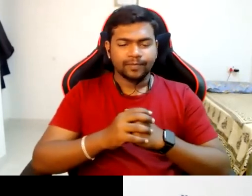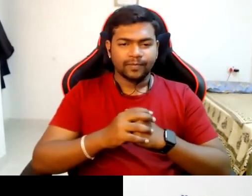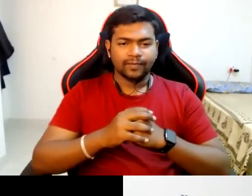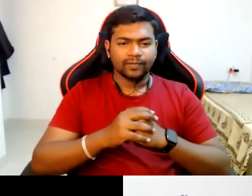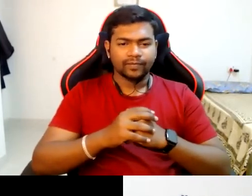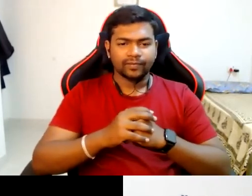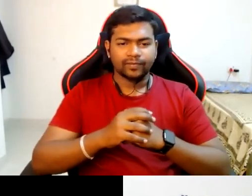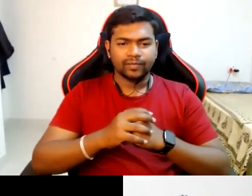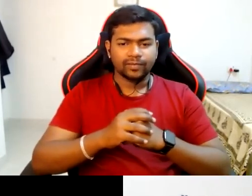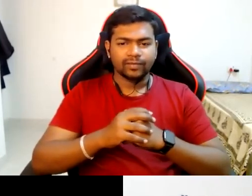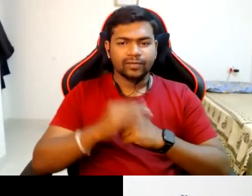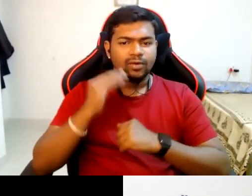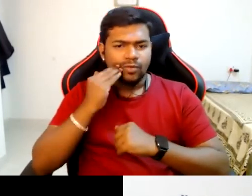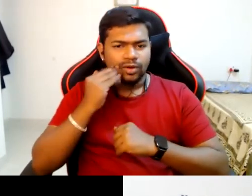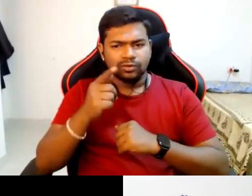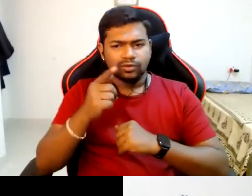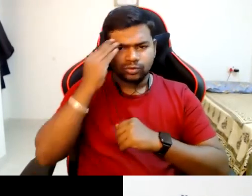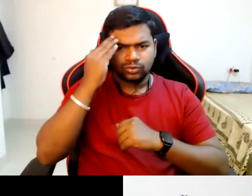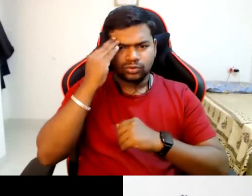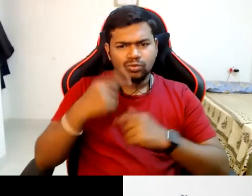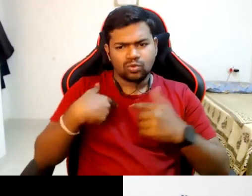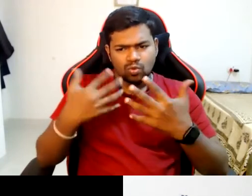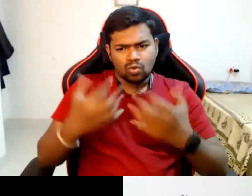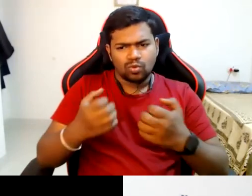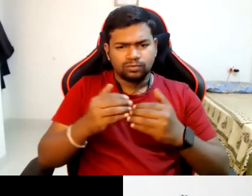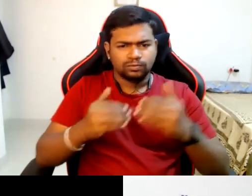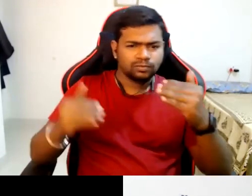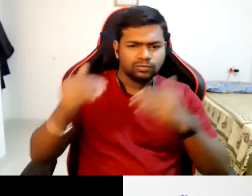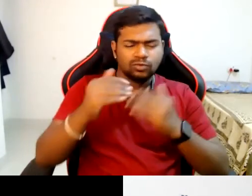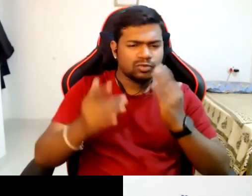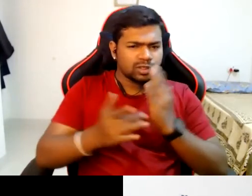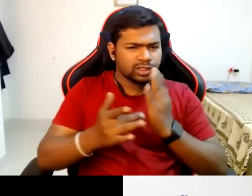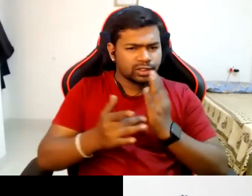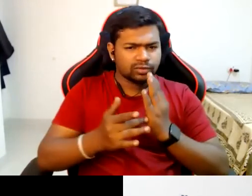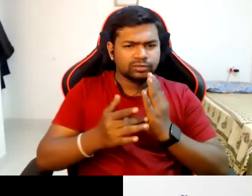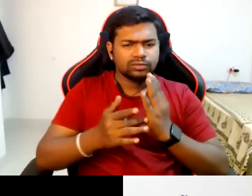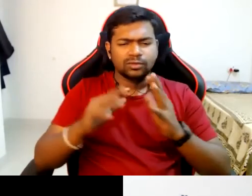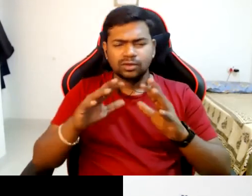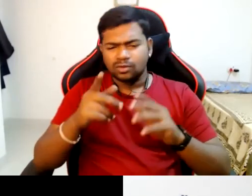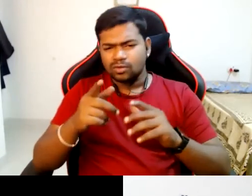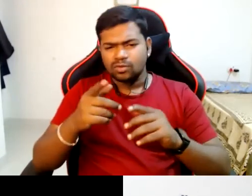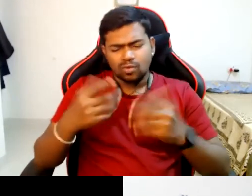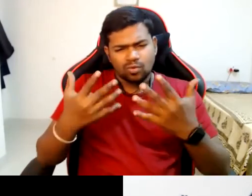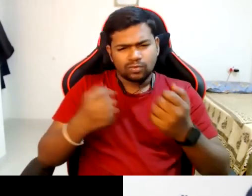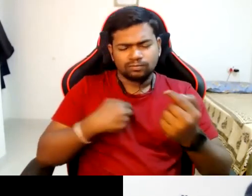to pursue technology or computer science in your career? And why did you do So? what encourage you to do so?